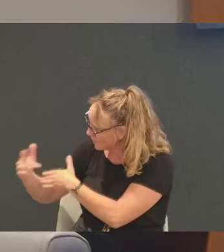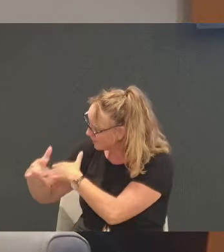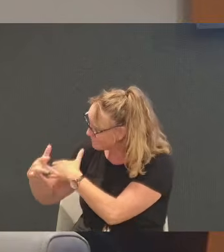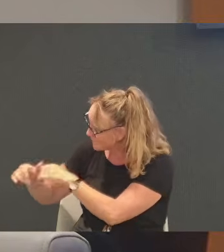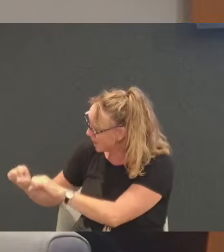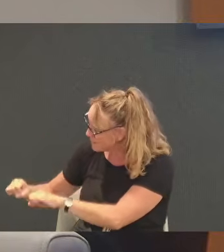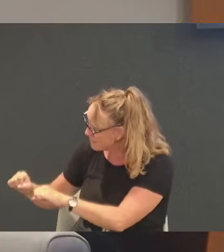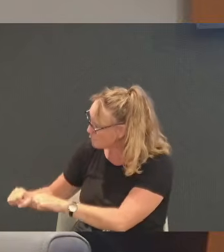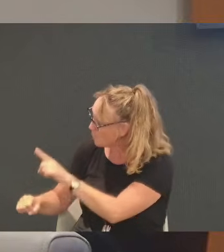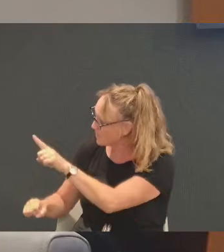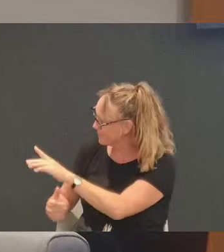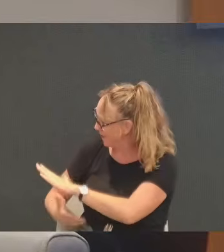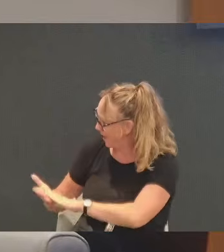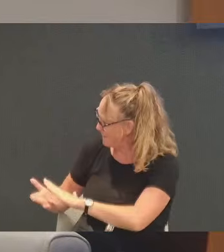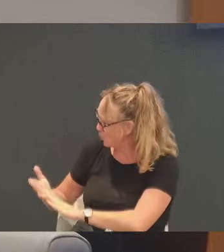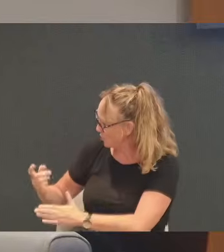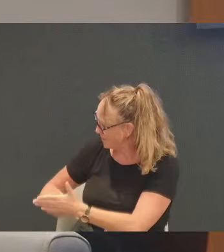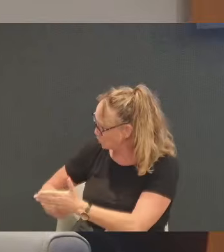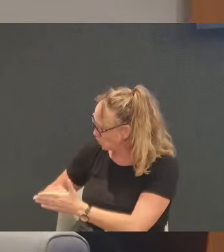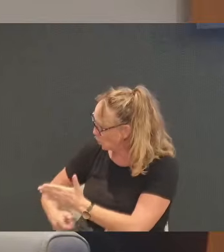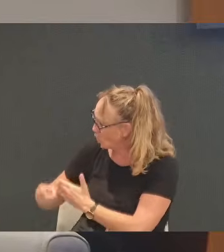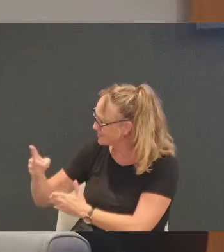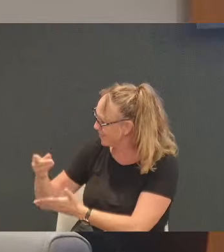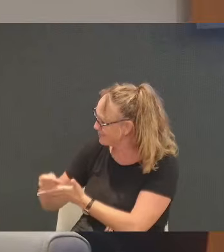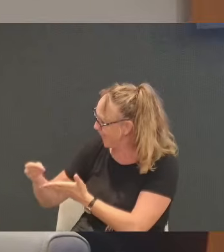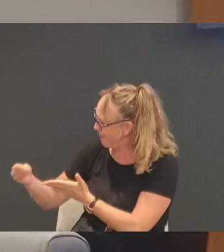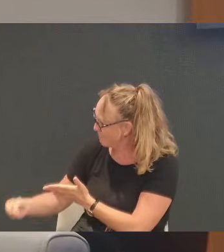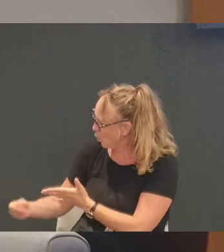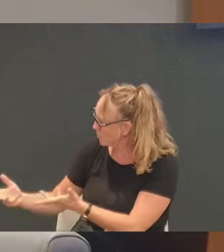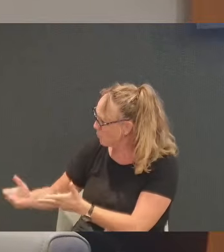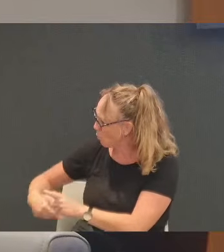site as well and they purchased the site so they were looking to lease it to us on terms that would